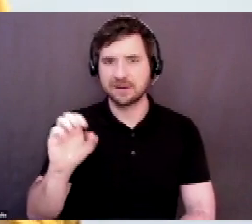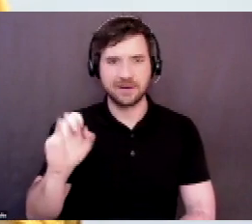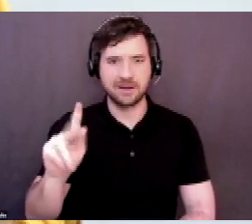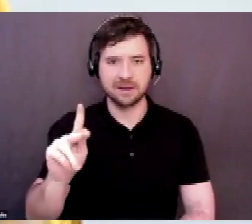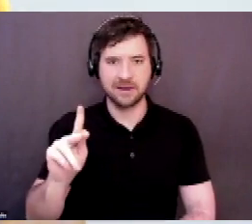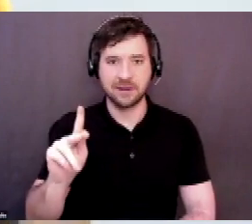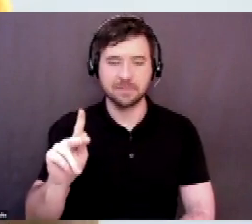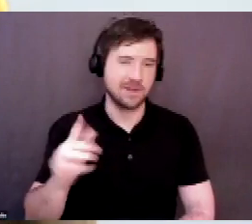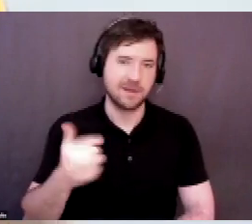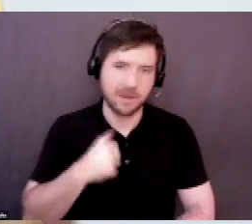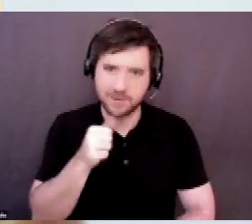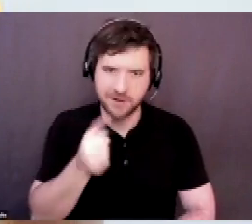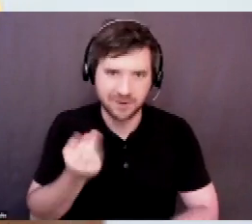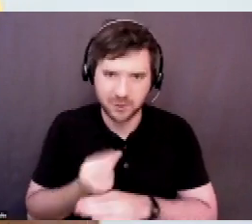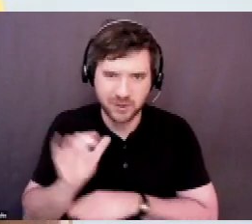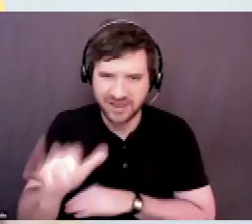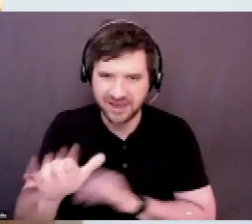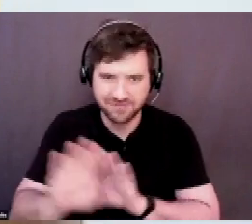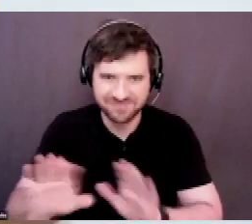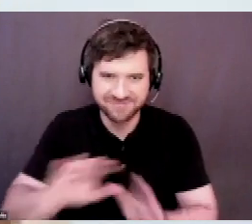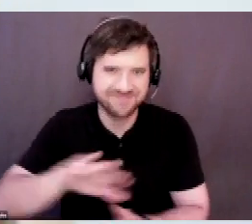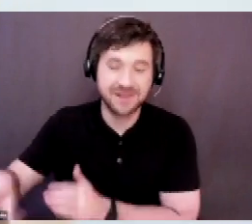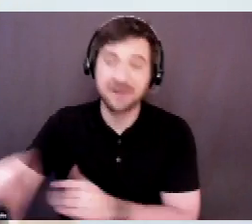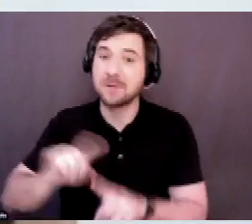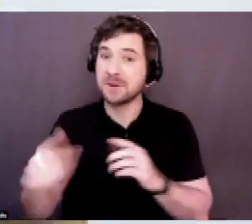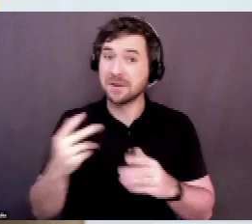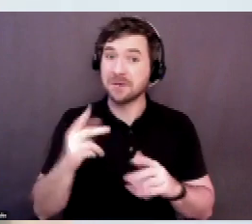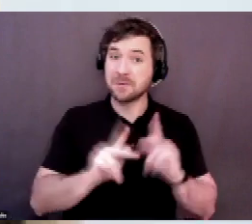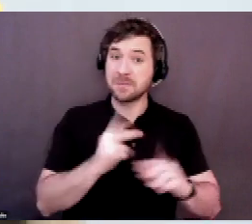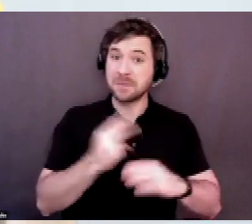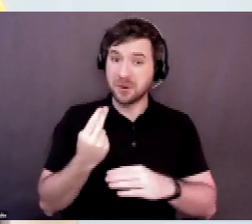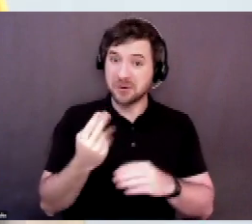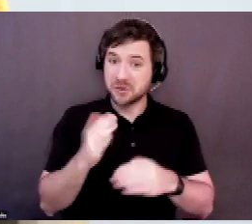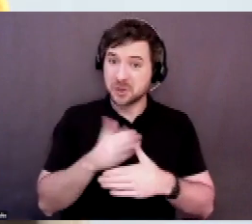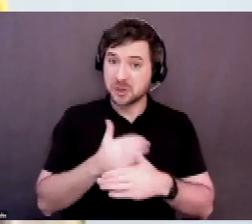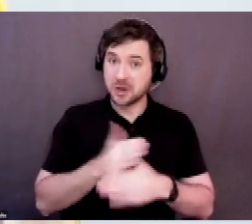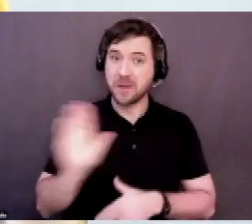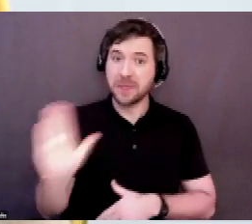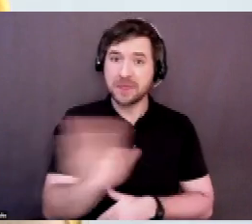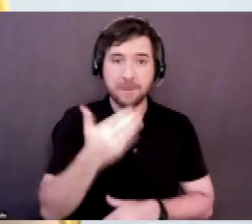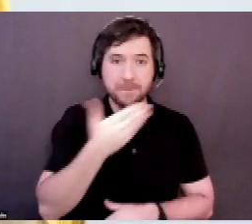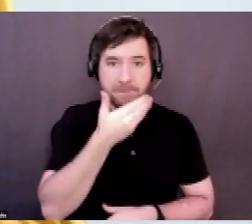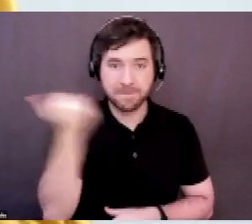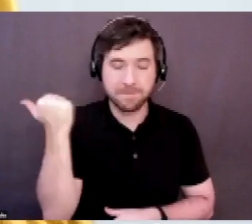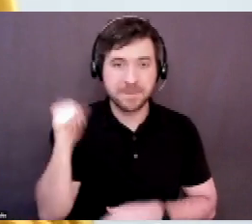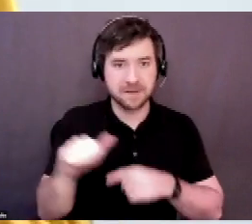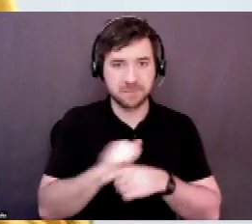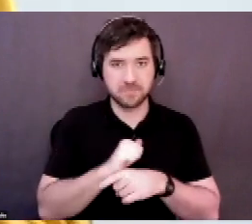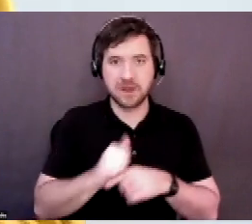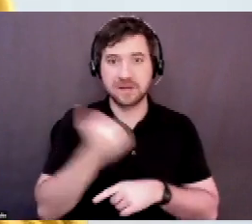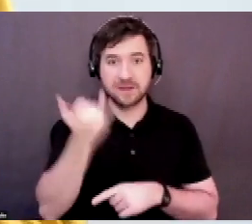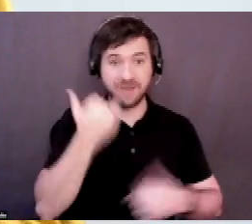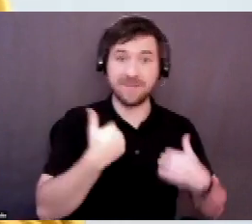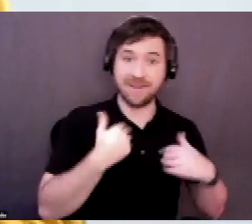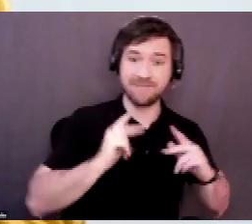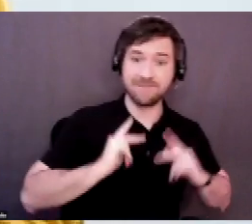whether they're living with the disability or they're not, right. There's some nugget that you can take, I could take that.